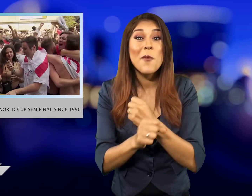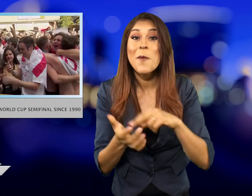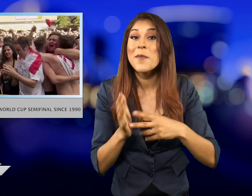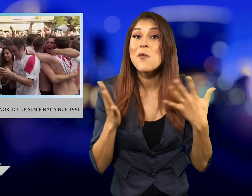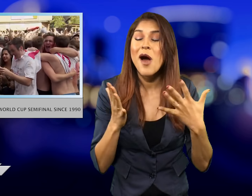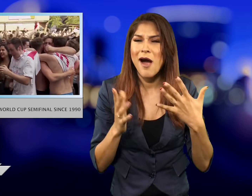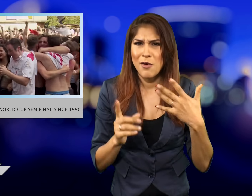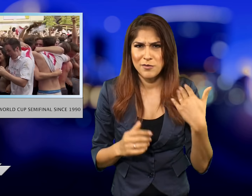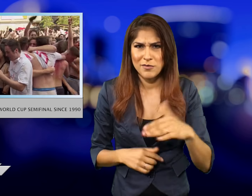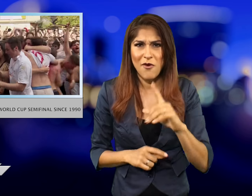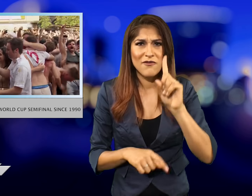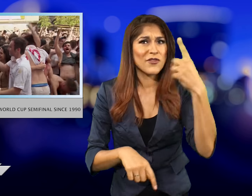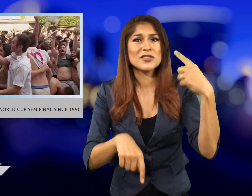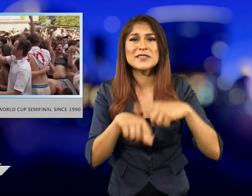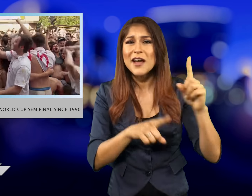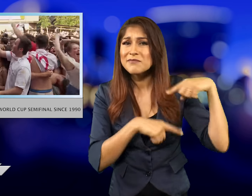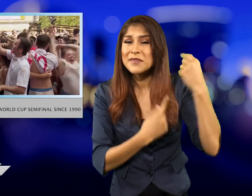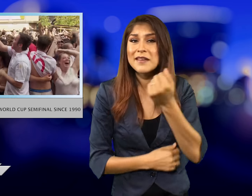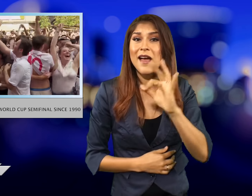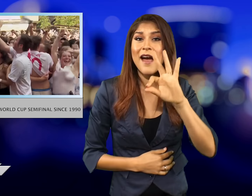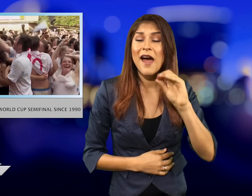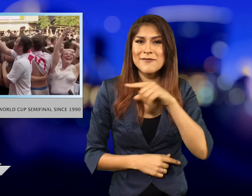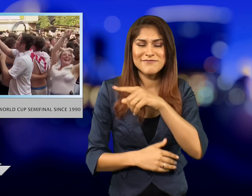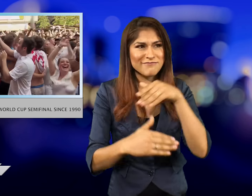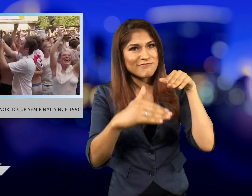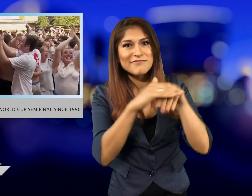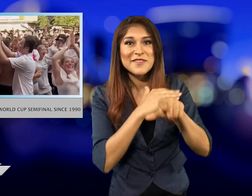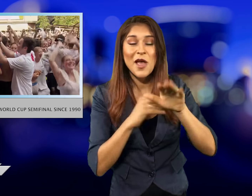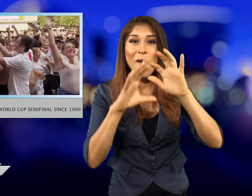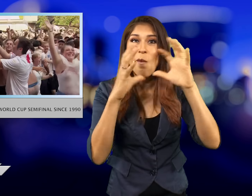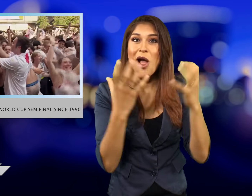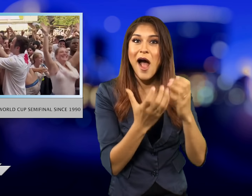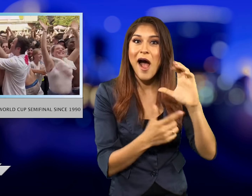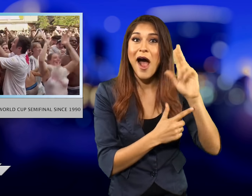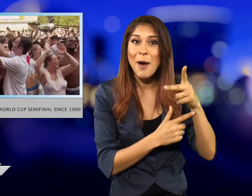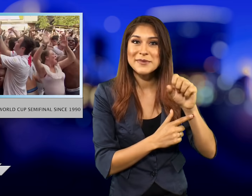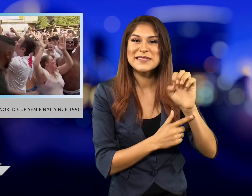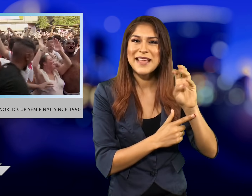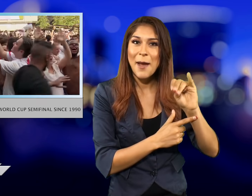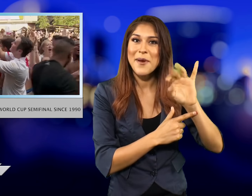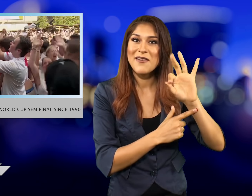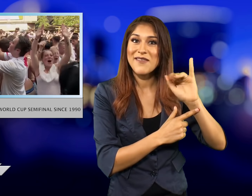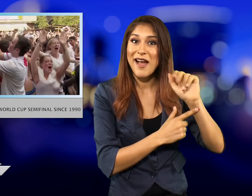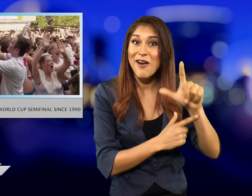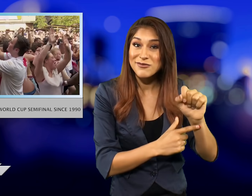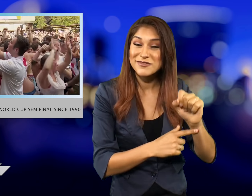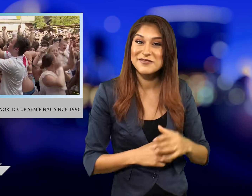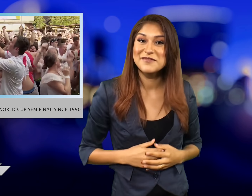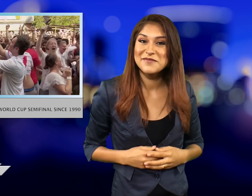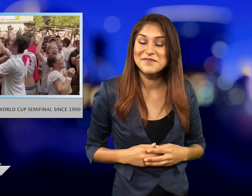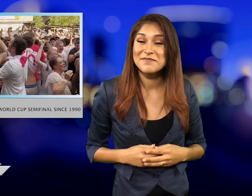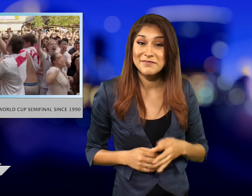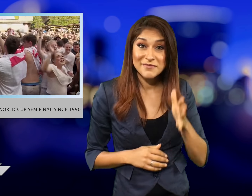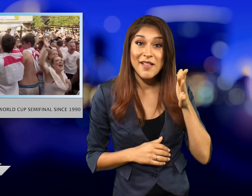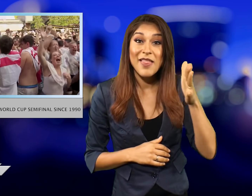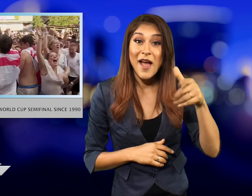The win means England is headed to the World Cup semifinals for the first time since 1990.